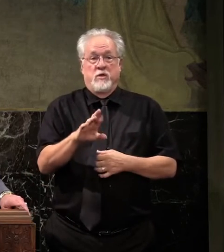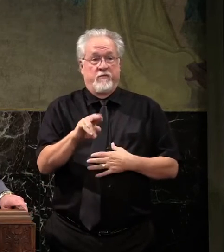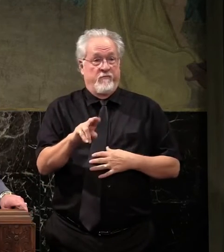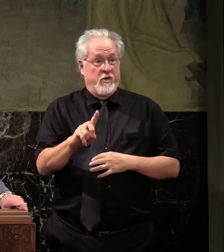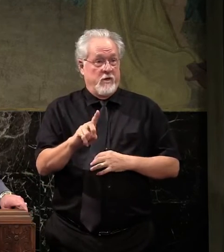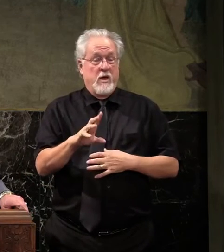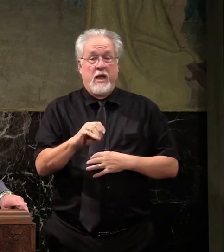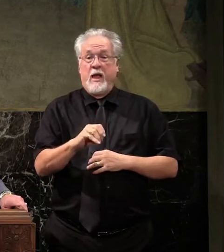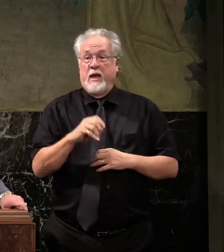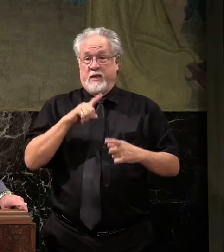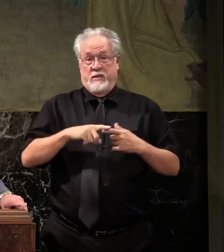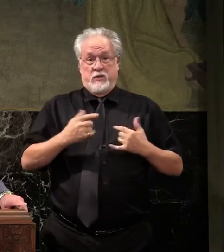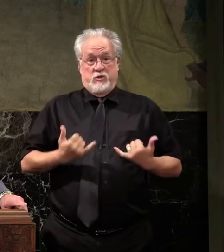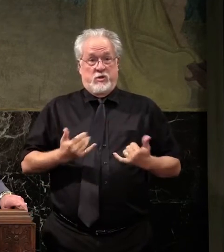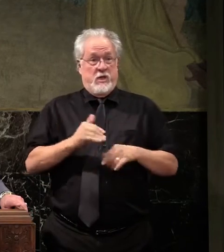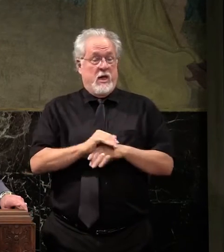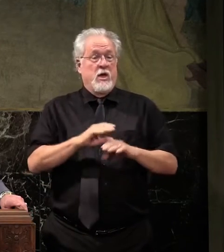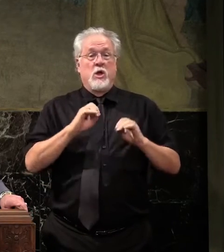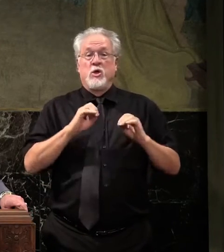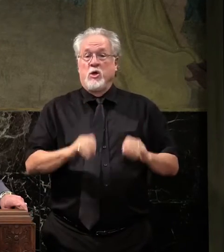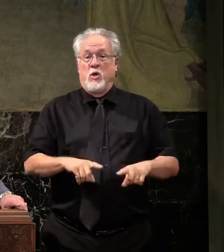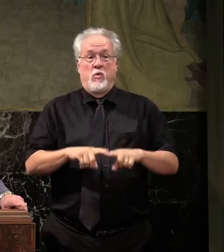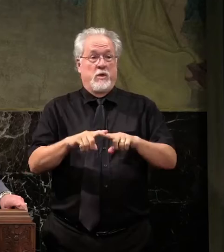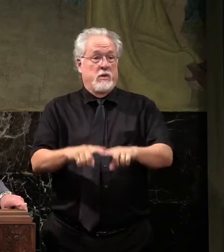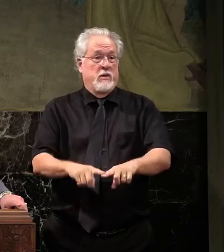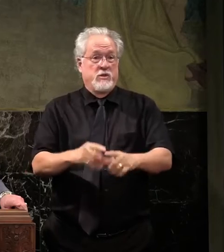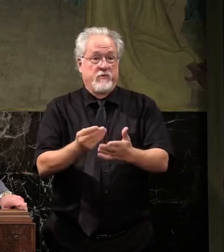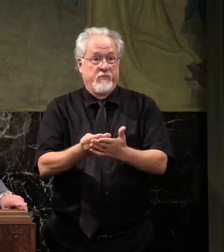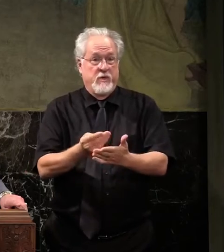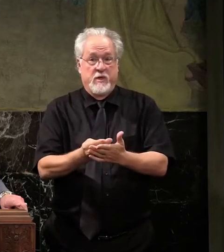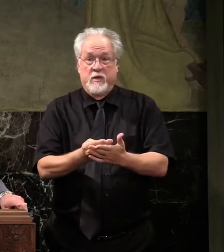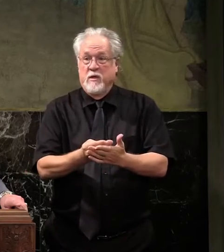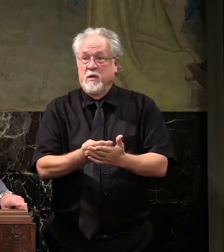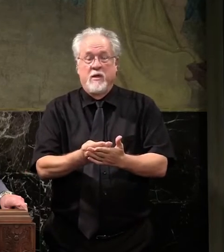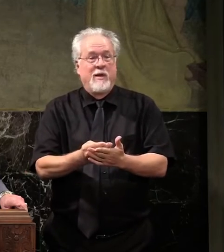there was no contention funding. We didn't resort to that old trick with